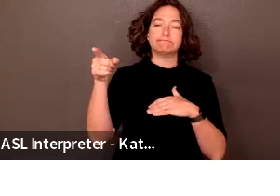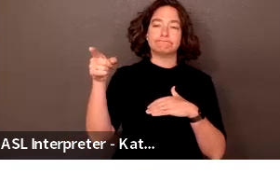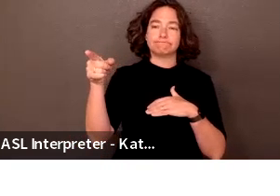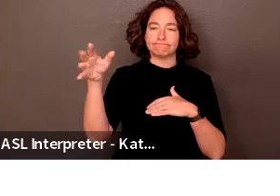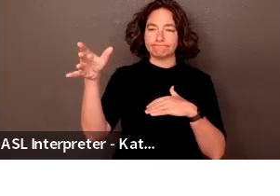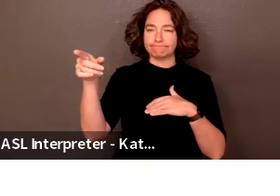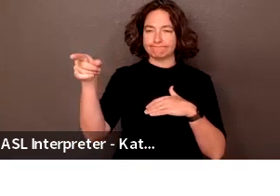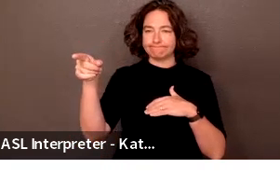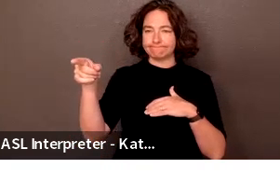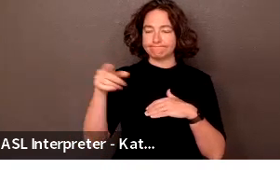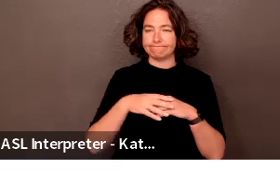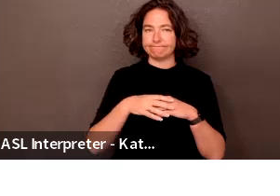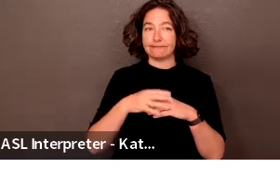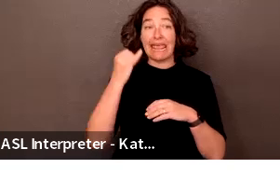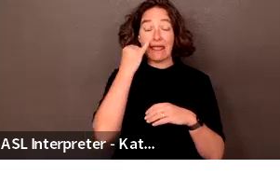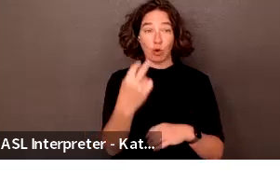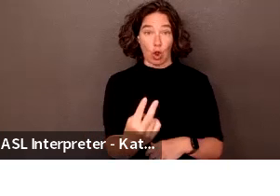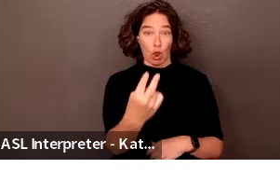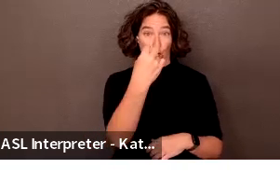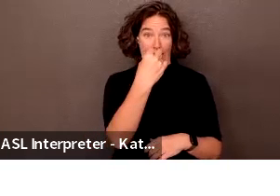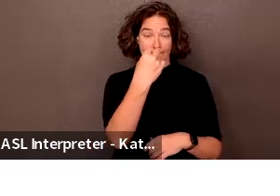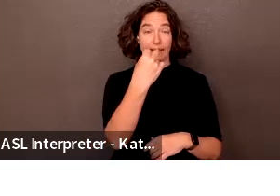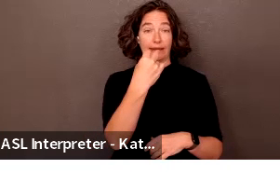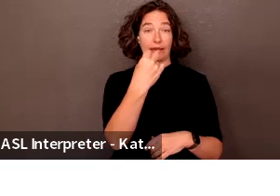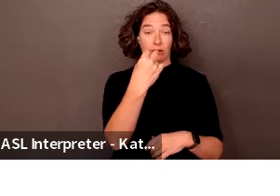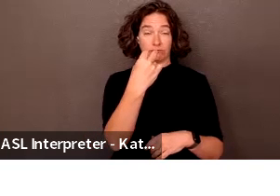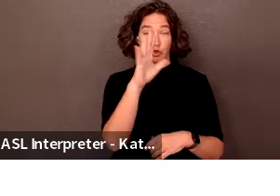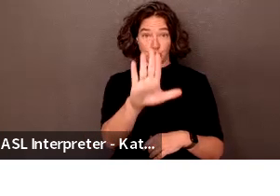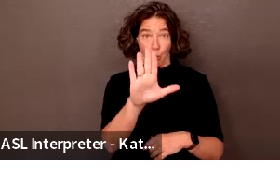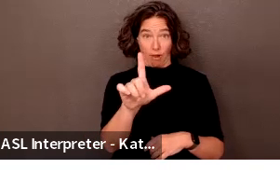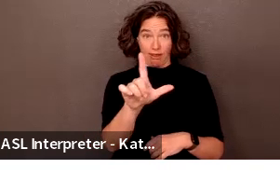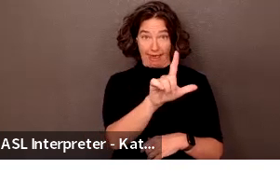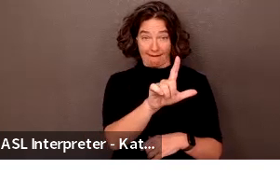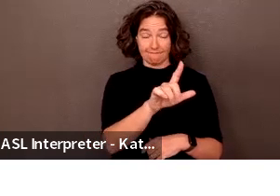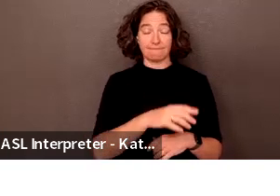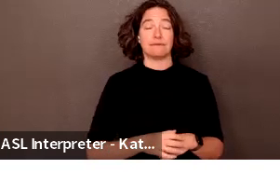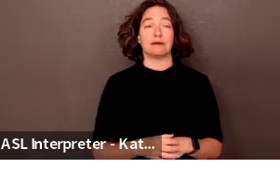T-coil switch, you'll be able to hear me like I'm in your ear right now. If